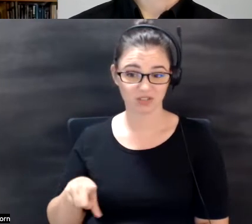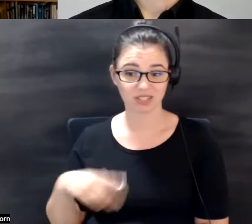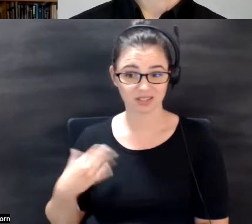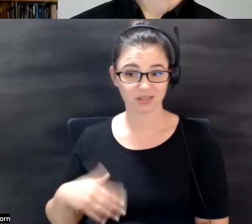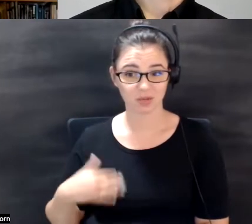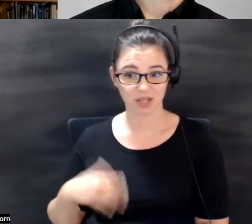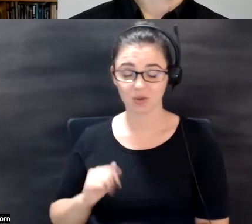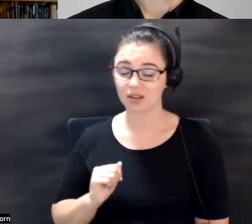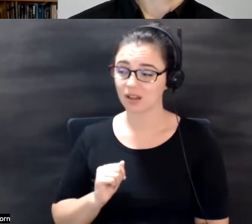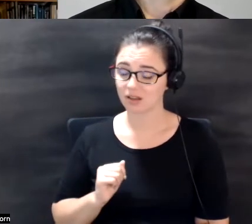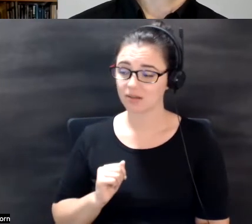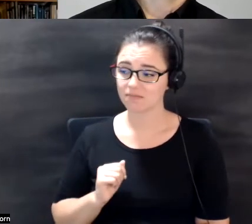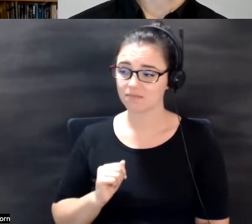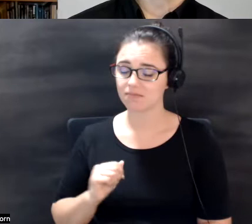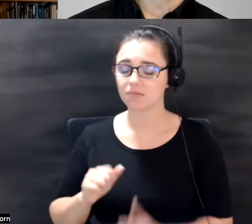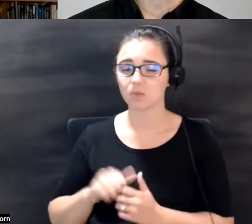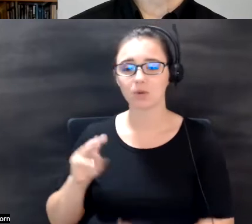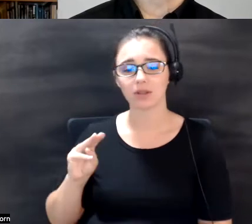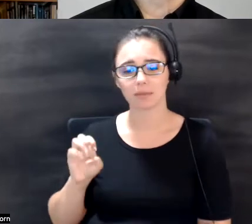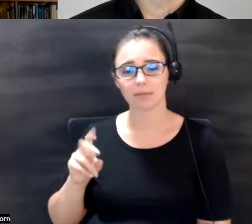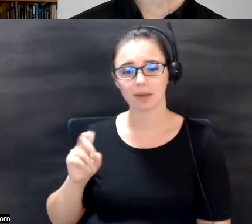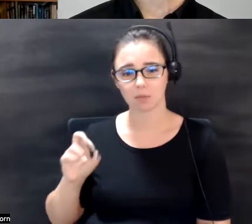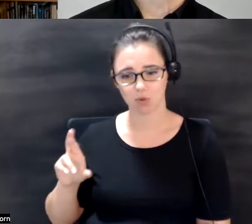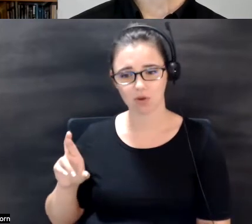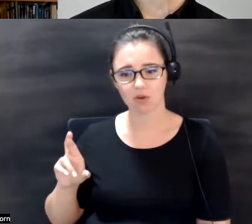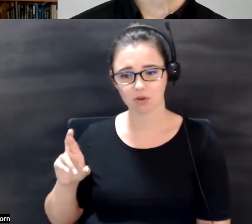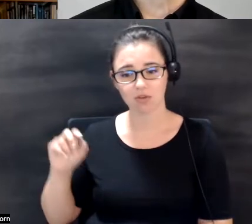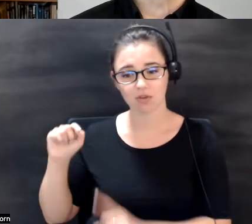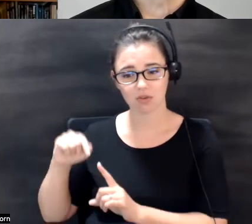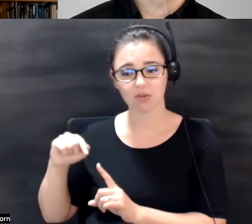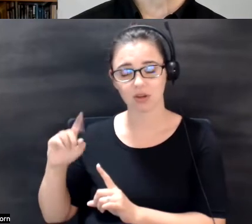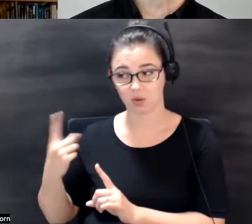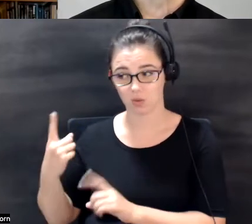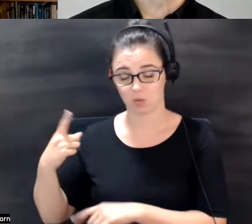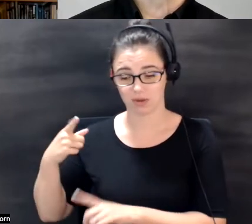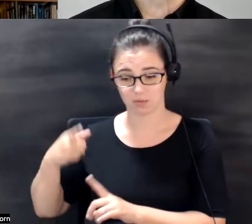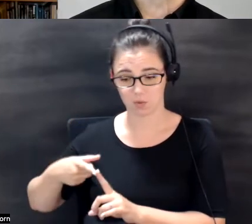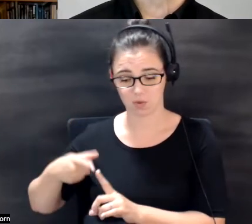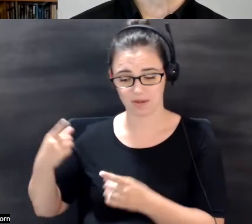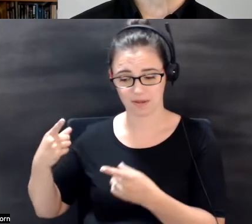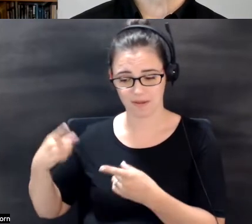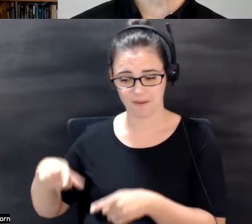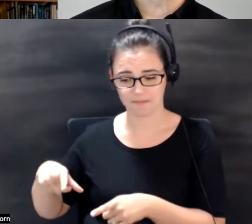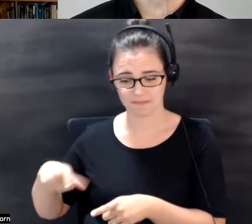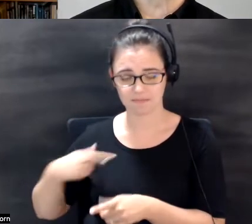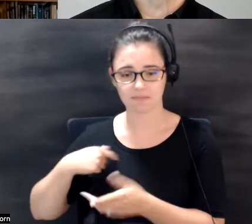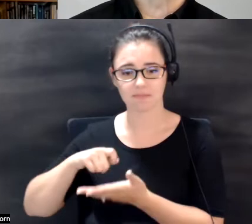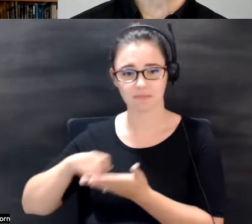Um, I mean, with the with the memoir "Believe in Me," at one point, um, you know, I'd written some poems,